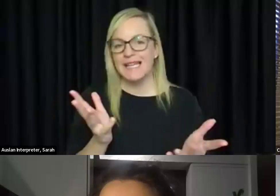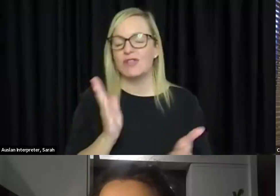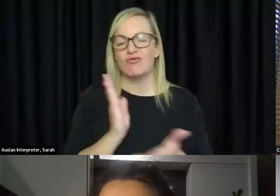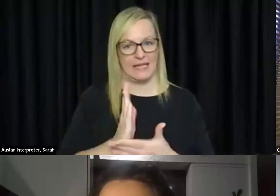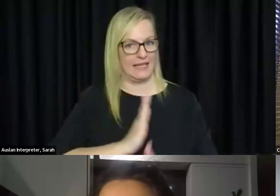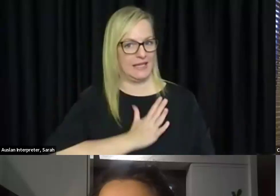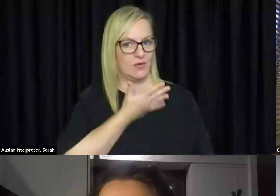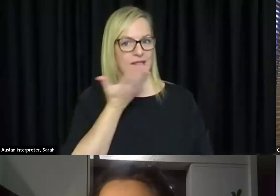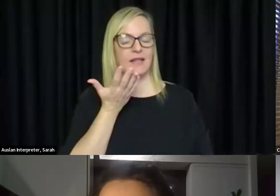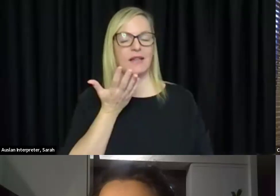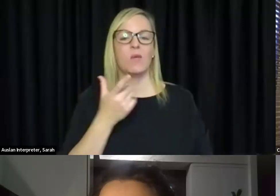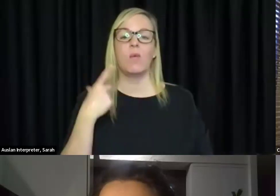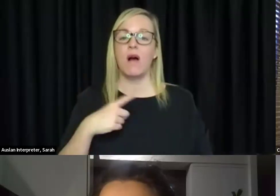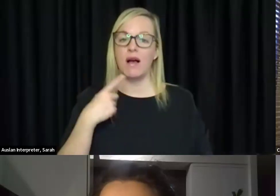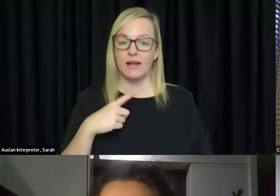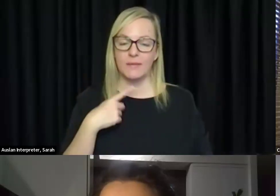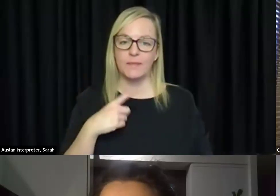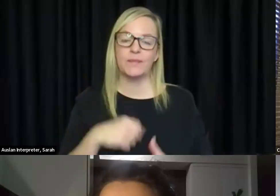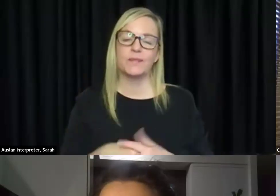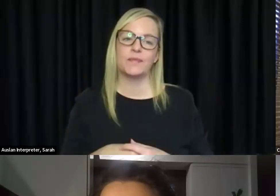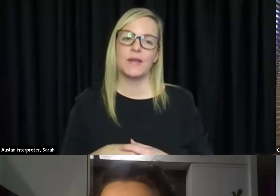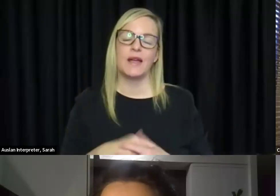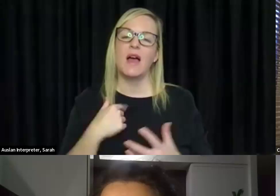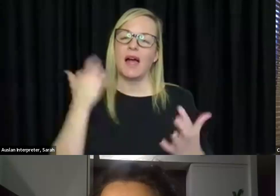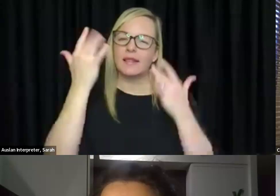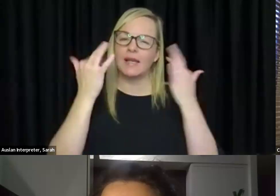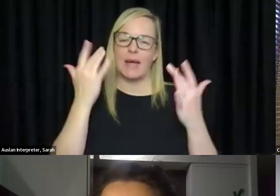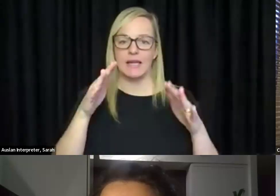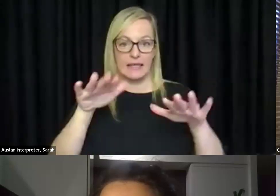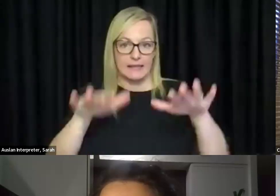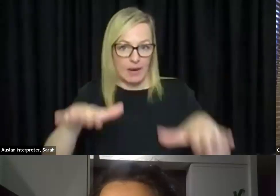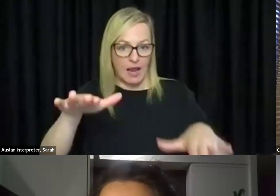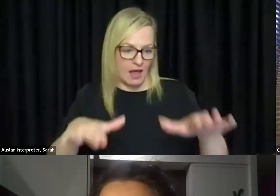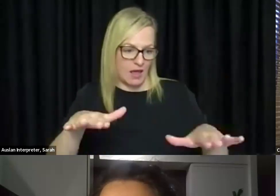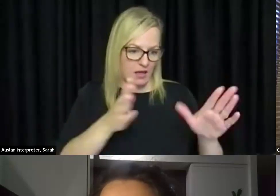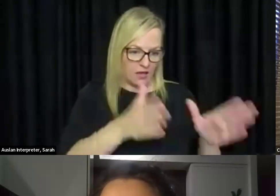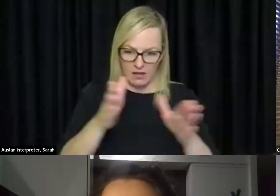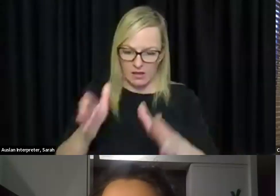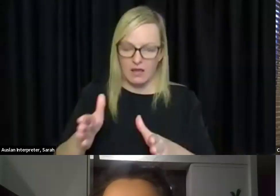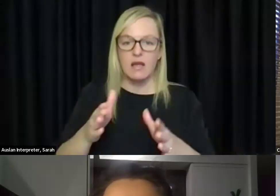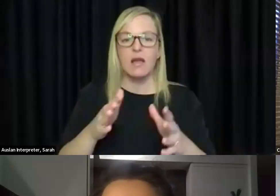to think about the similarities and differences between how the LGBTQIA+ community the disability